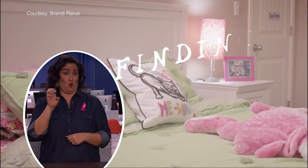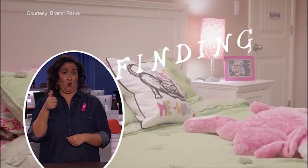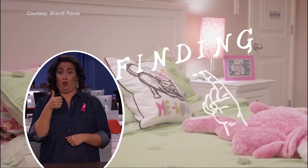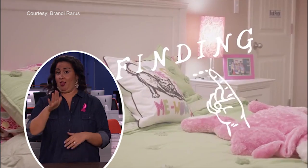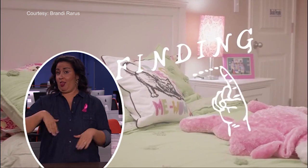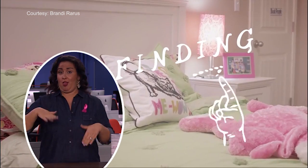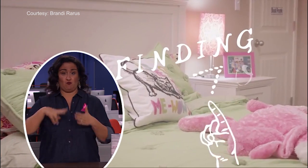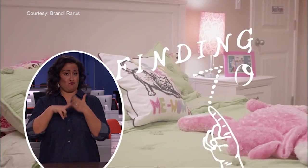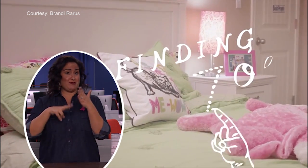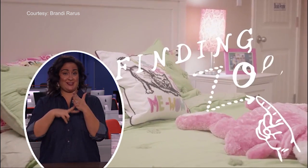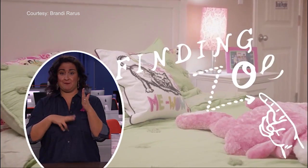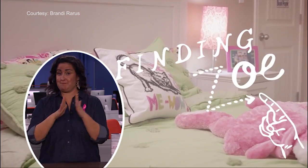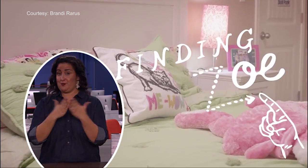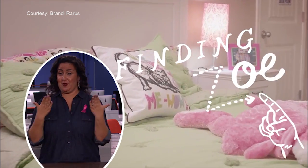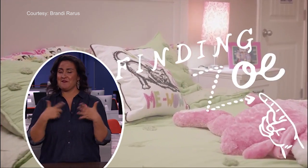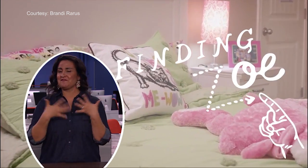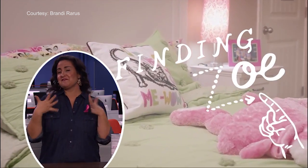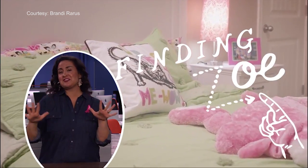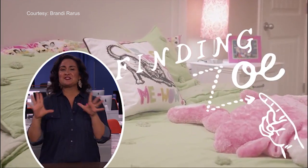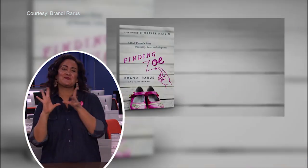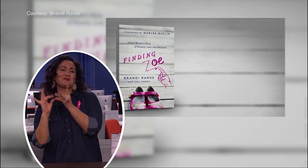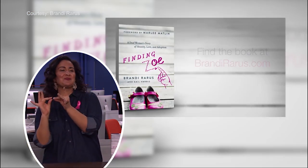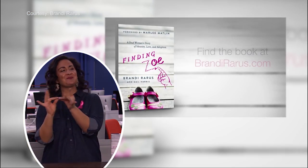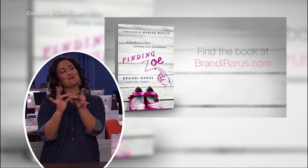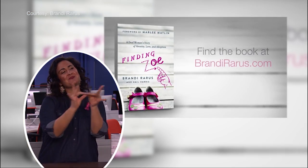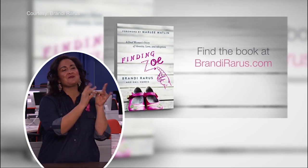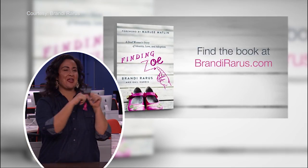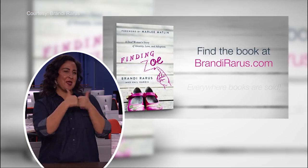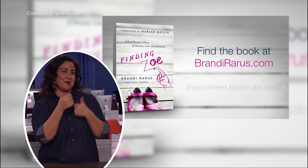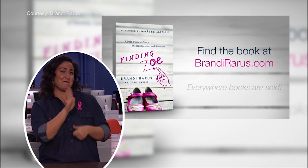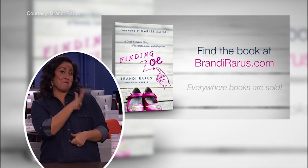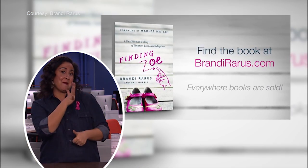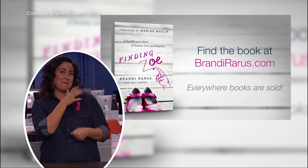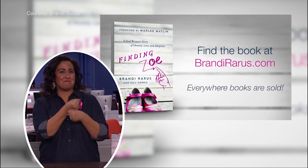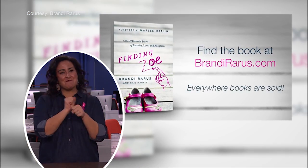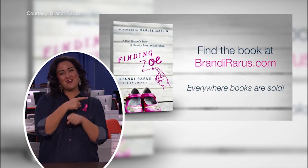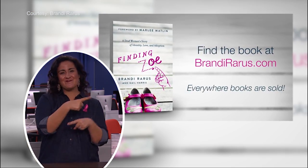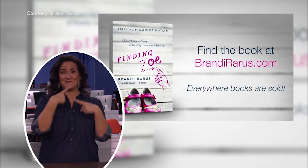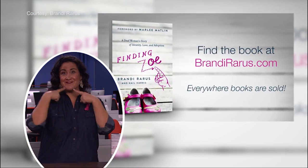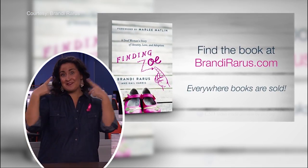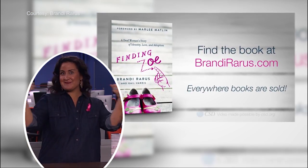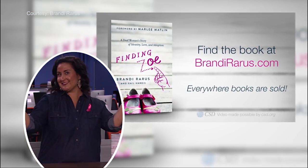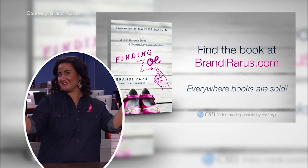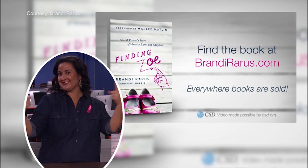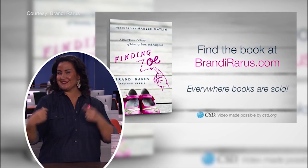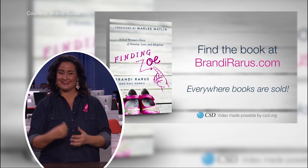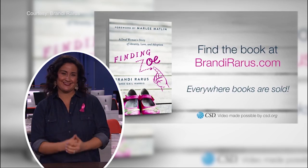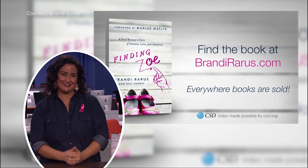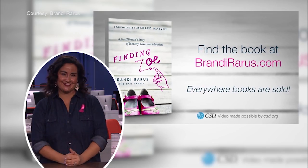Zoe has yet to read the book, but she’s already telling people how her mom has made her famous.